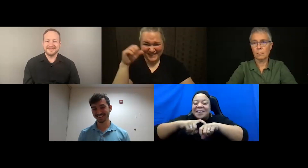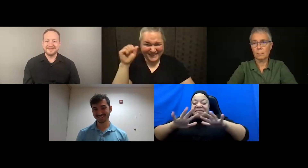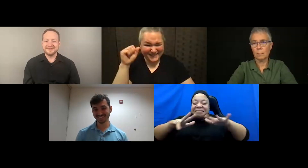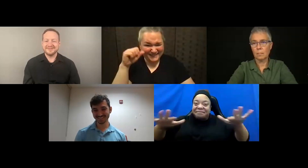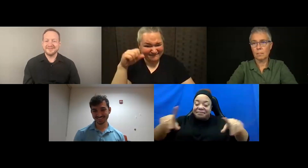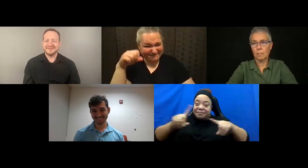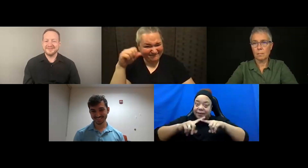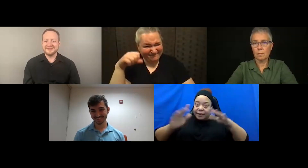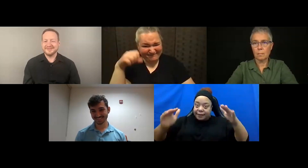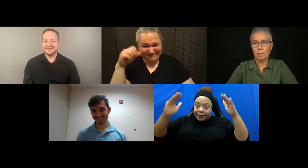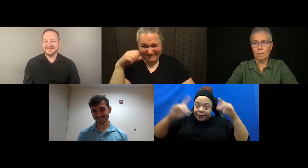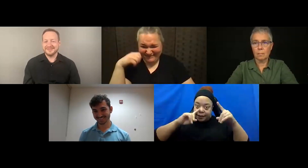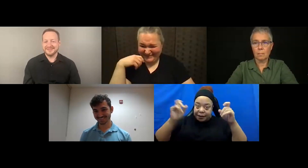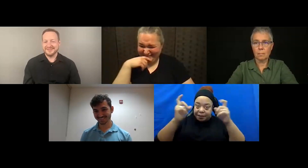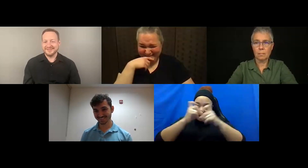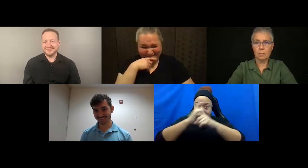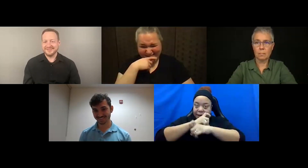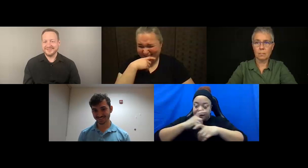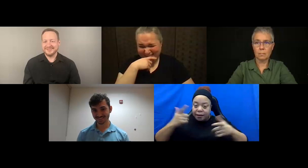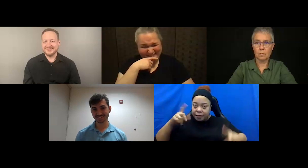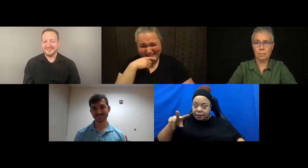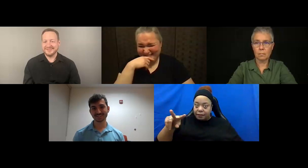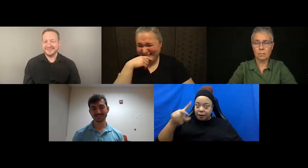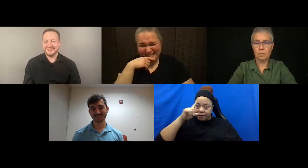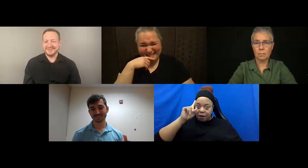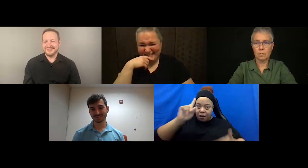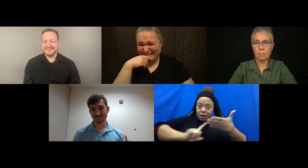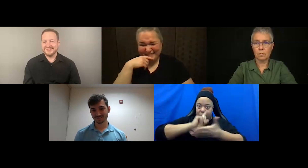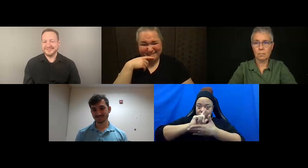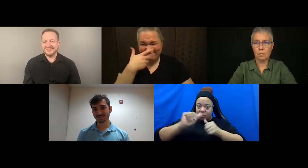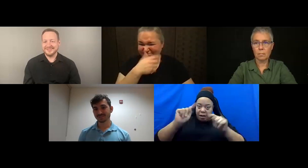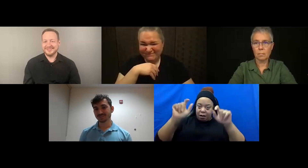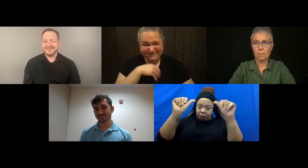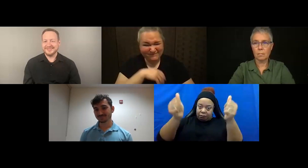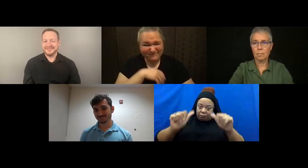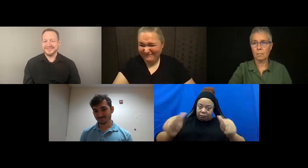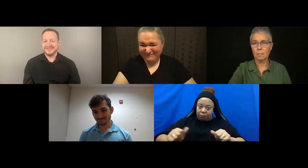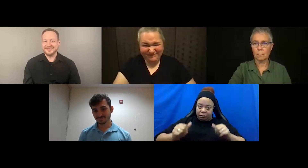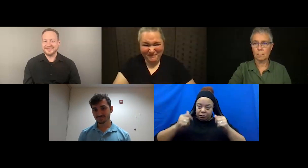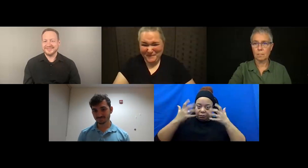for kids storytime. But for complex topics?